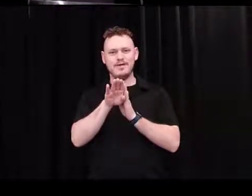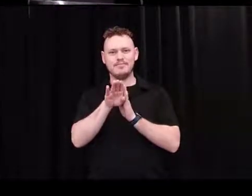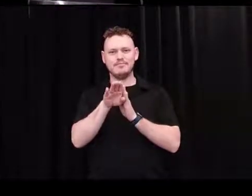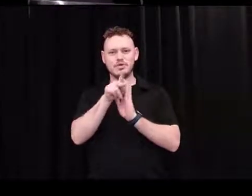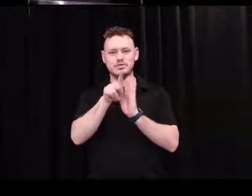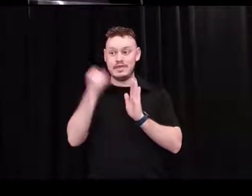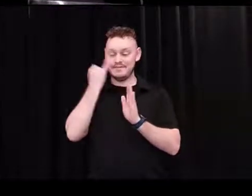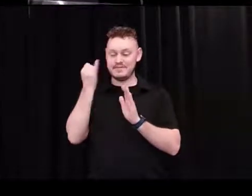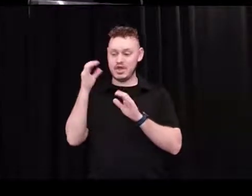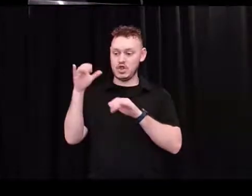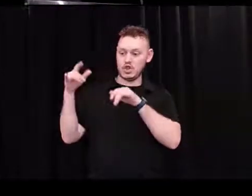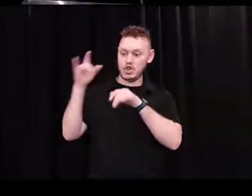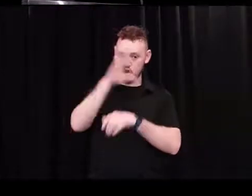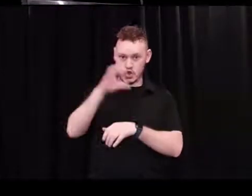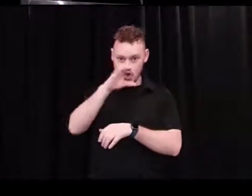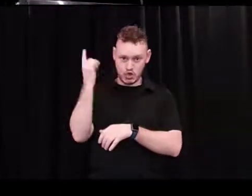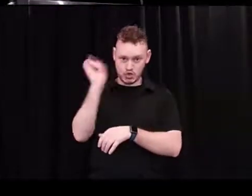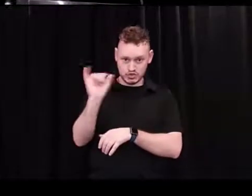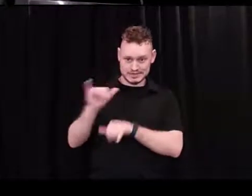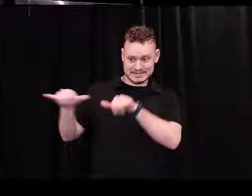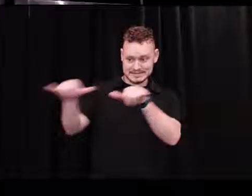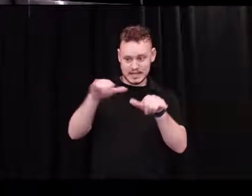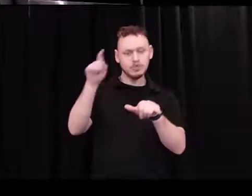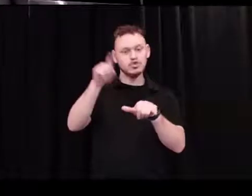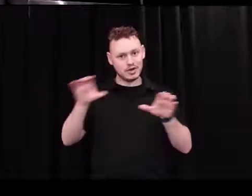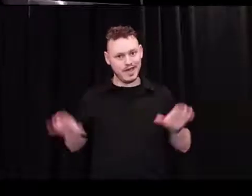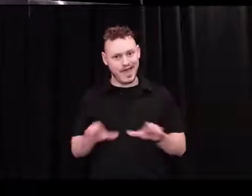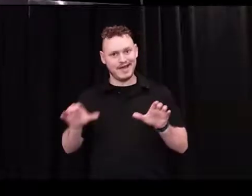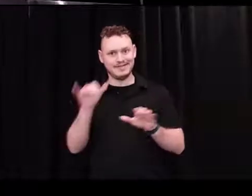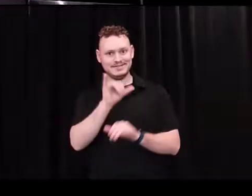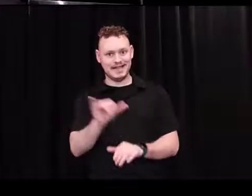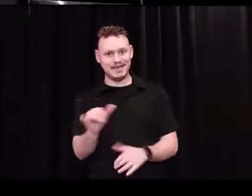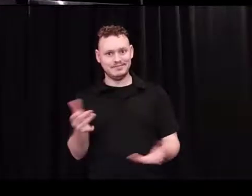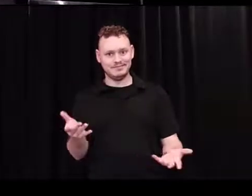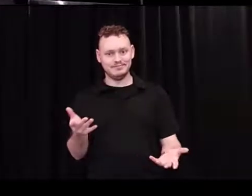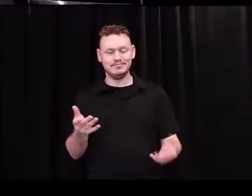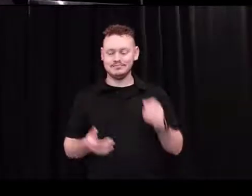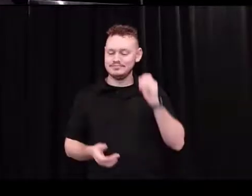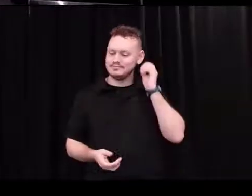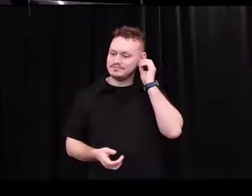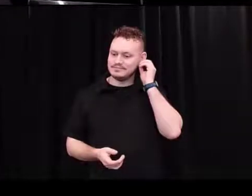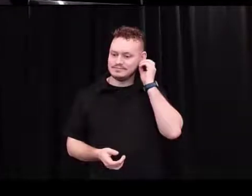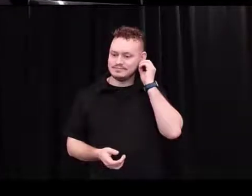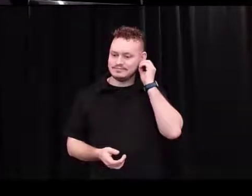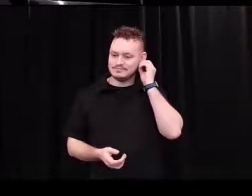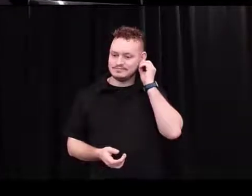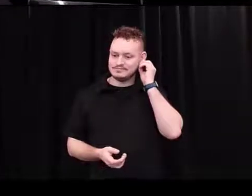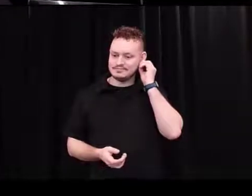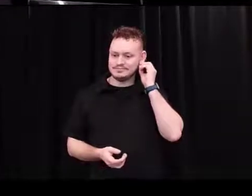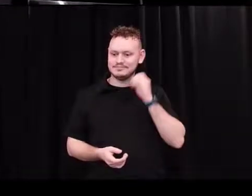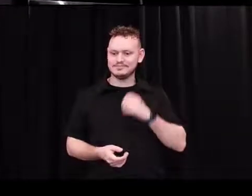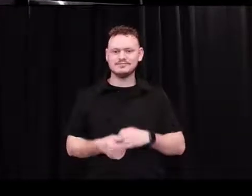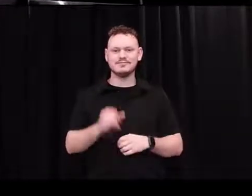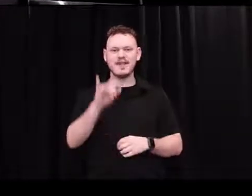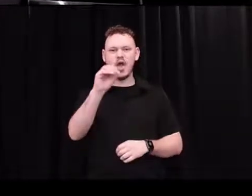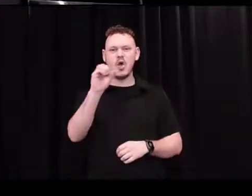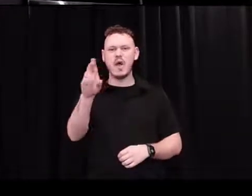act the same." The stramp definitely doesn't do that. The iOS human interface guidelines says,